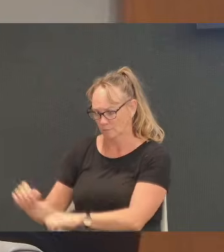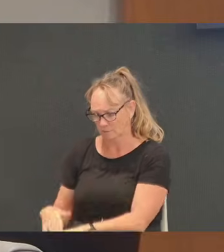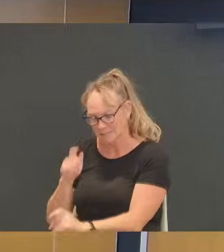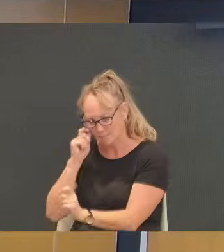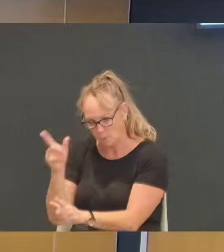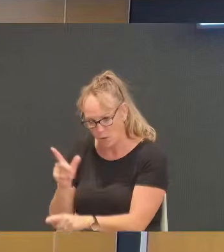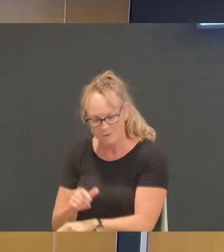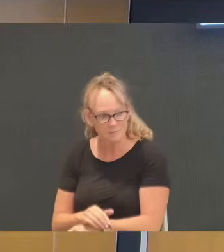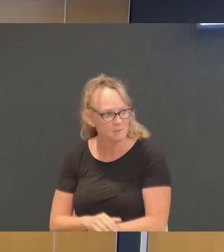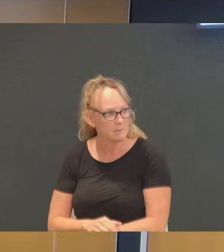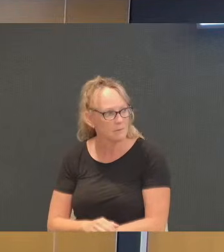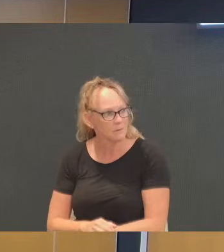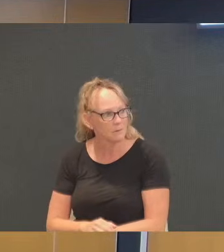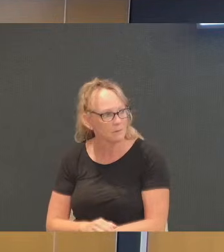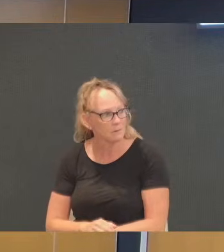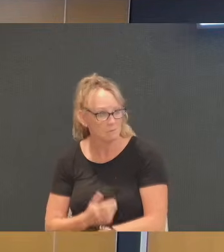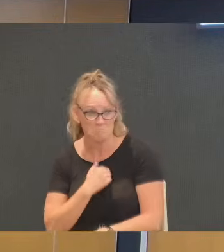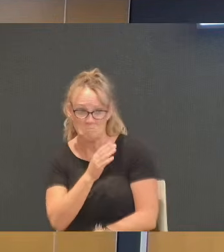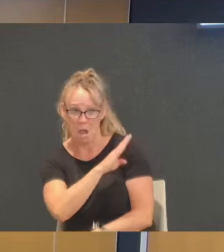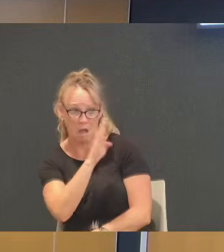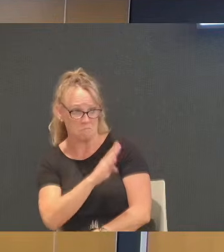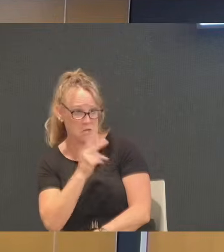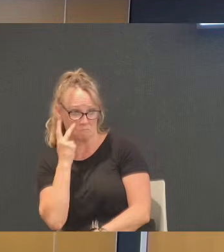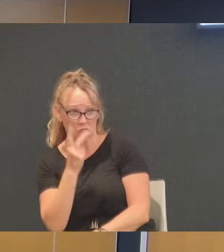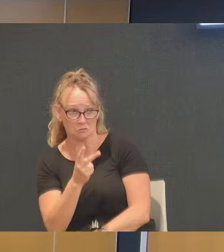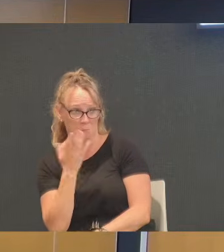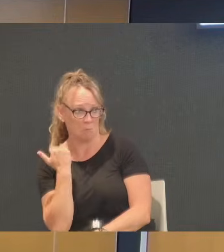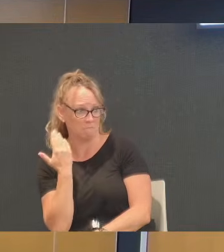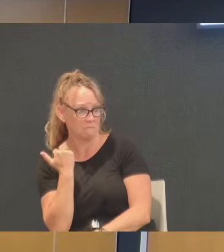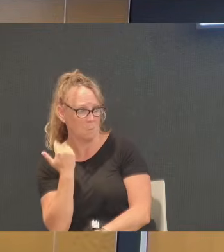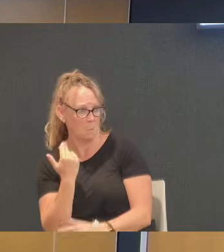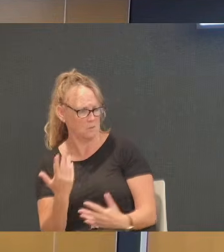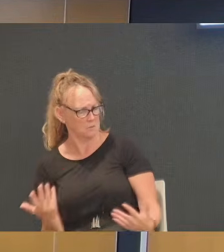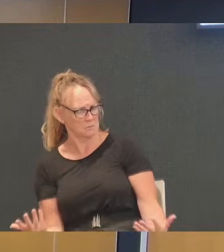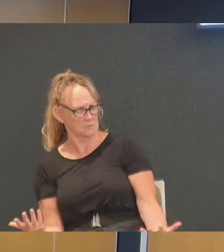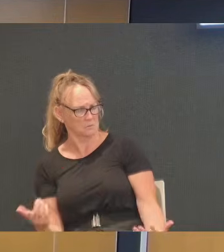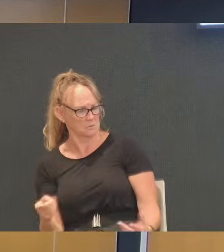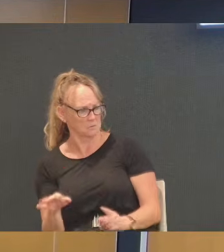I I've also never seen this before. So, that's why it stuck out to me. So, the only other time we've